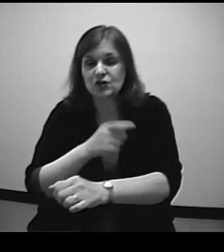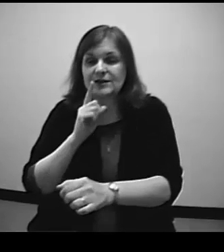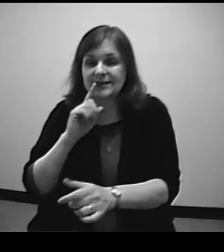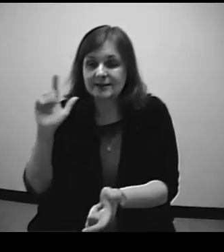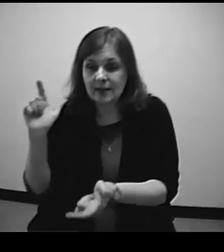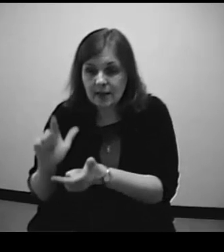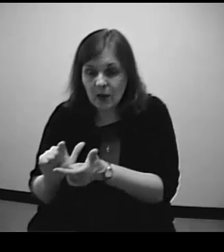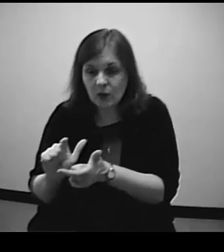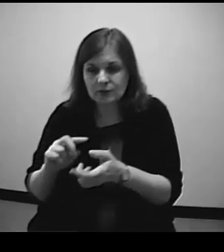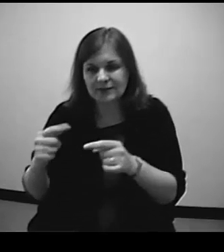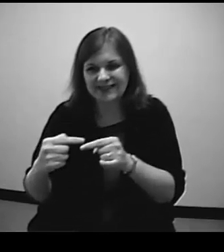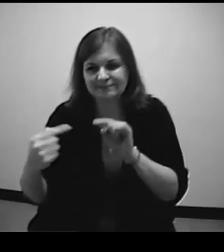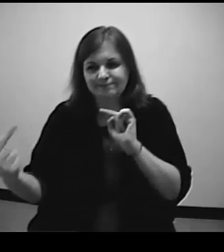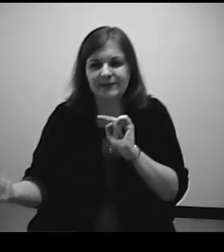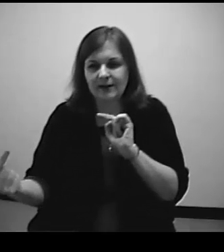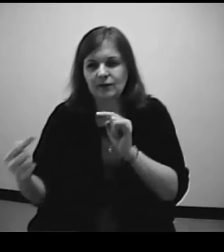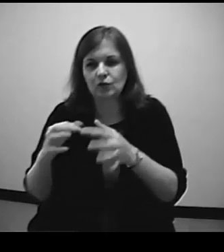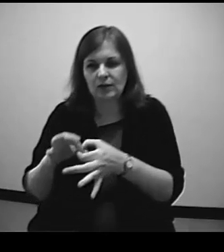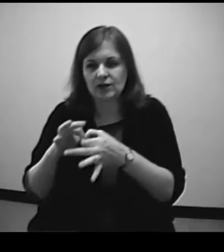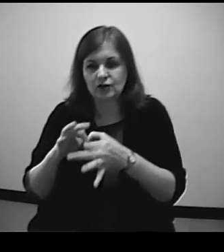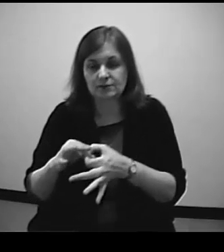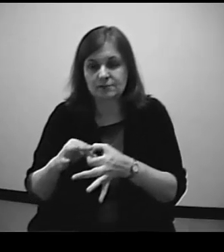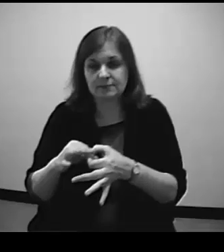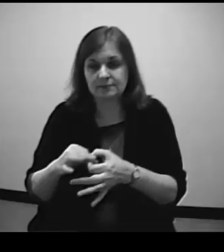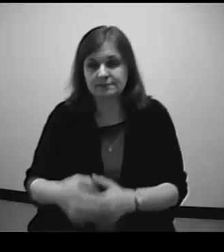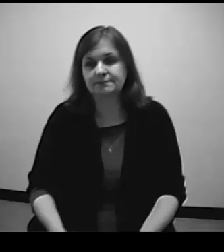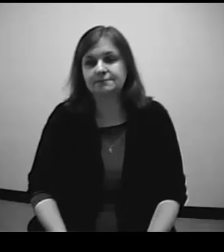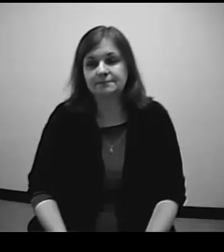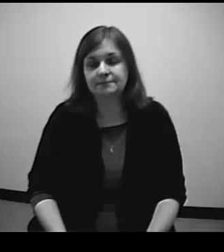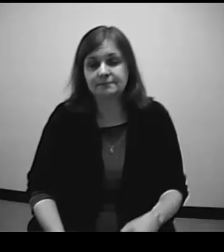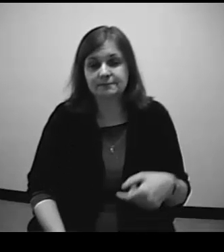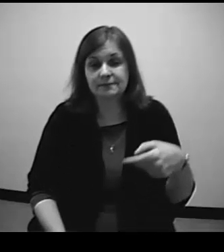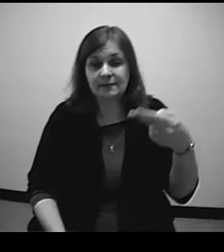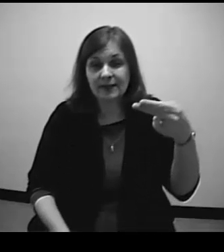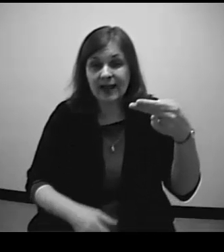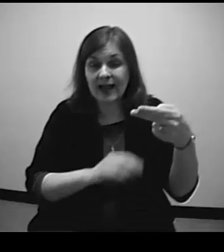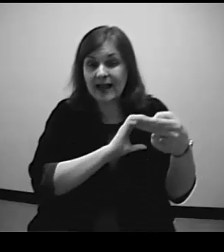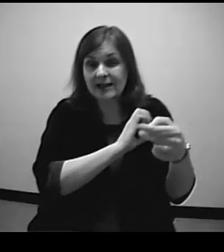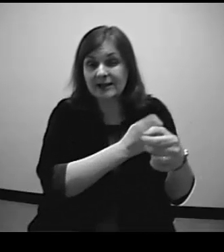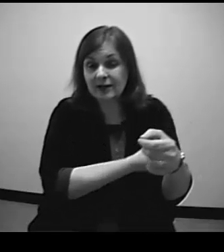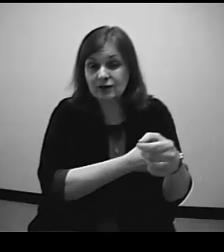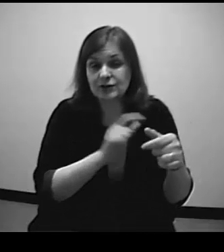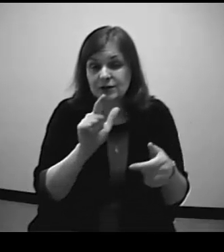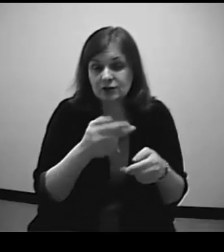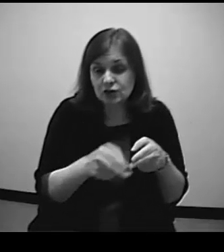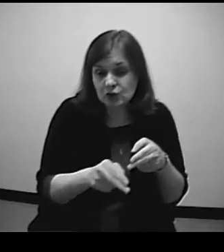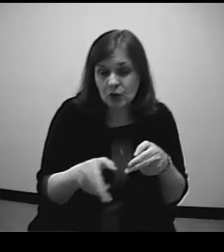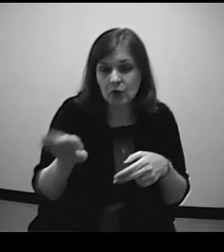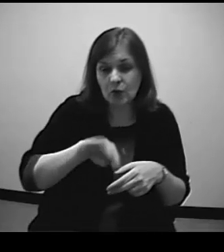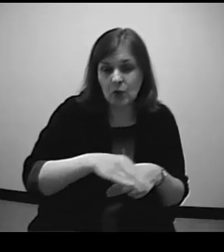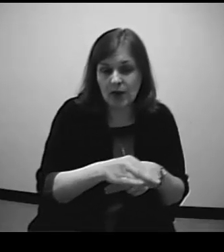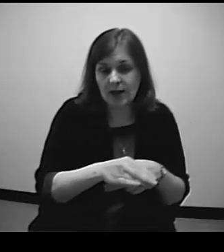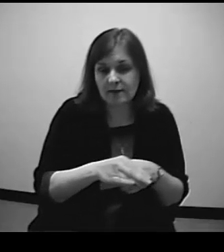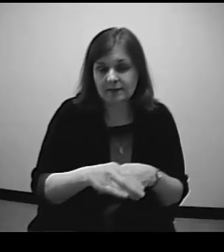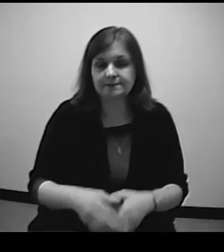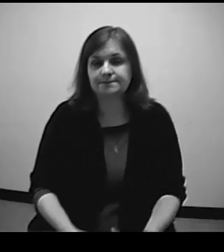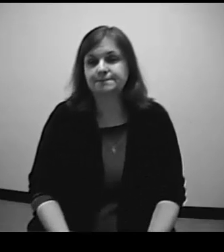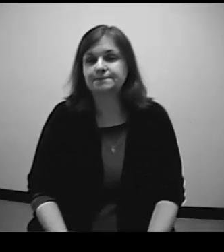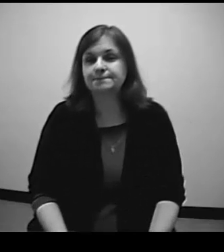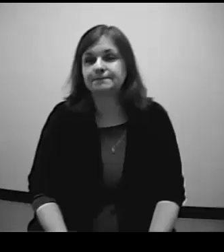the energy will be lower